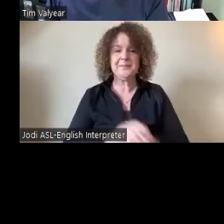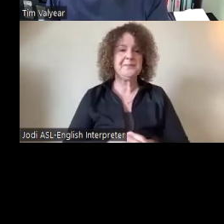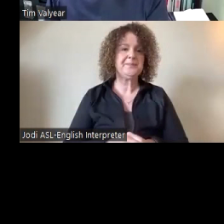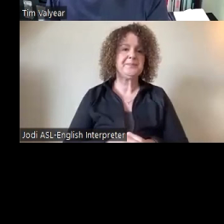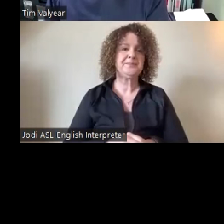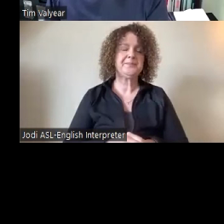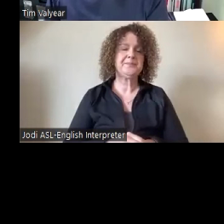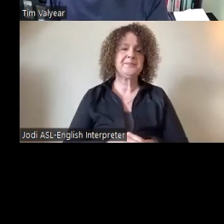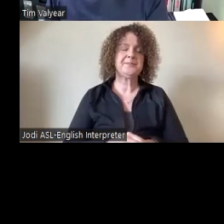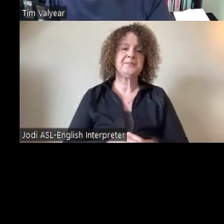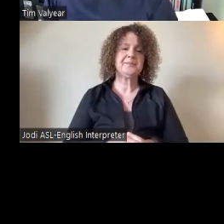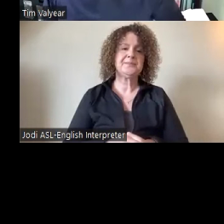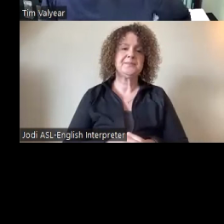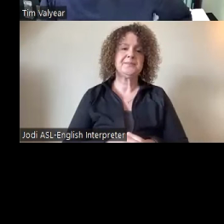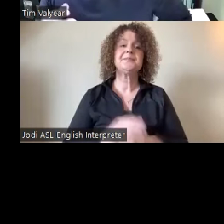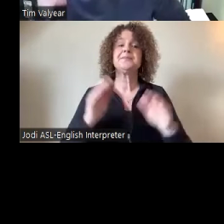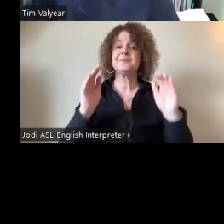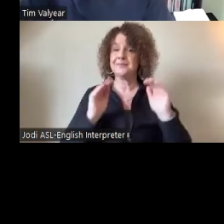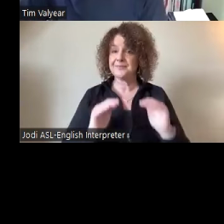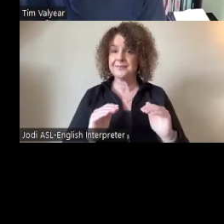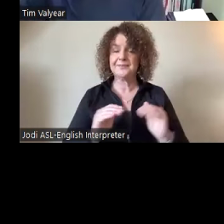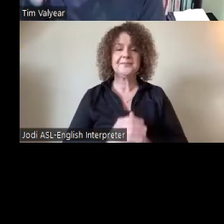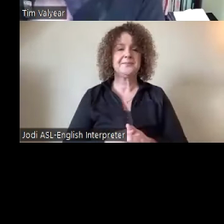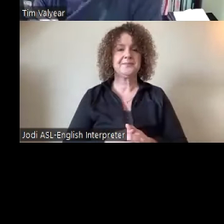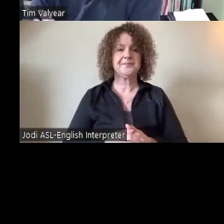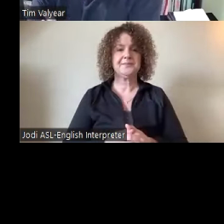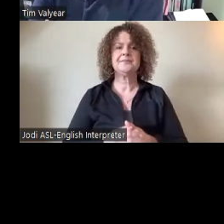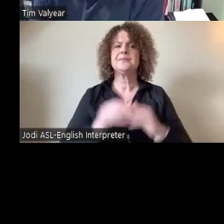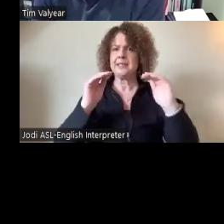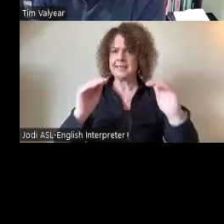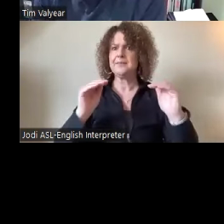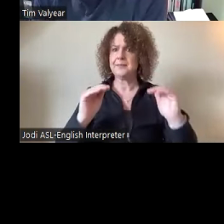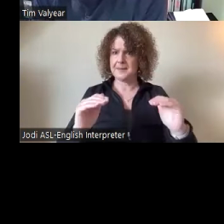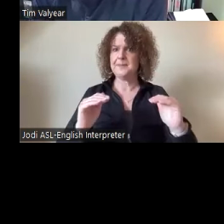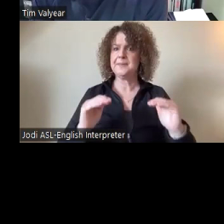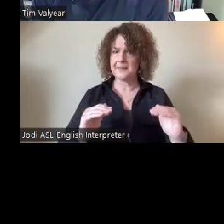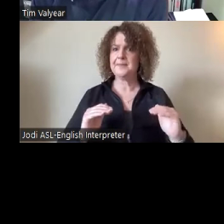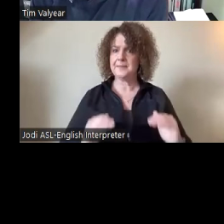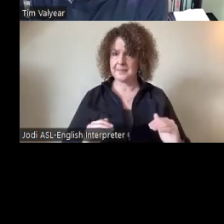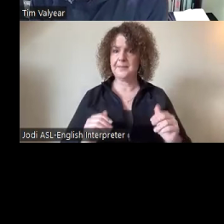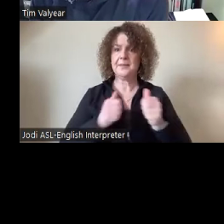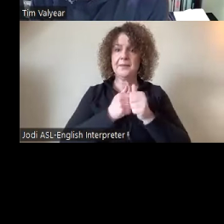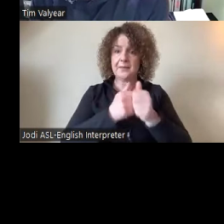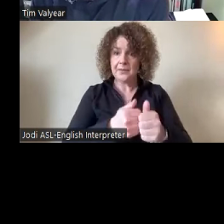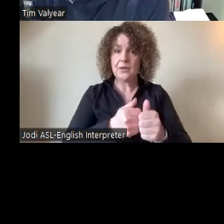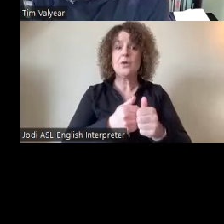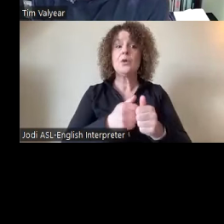what to do based on the outcome of the self-assessment . Next